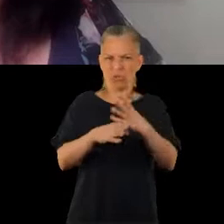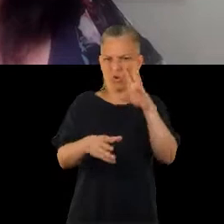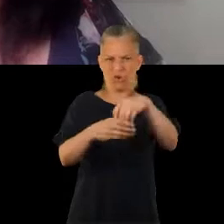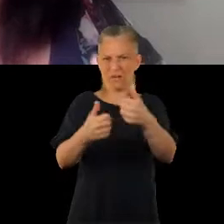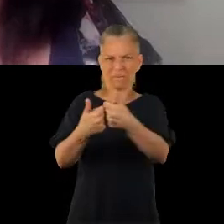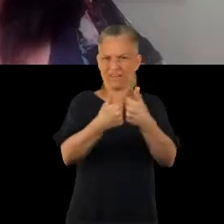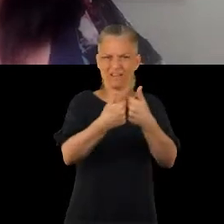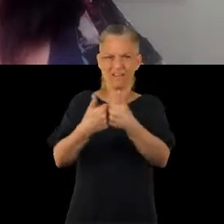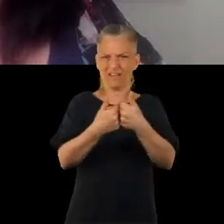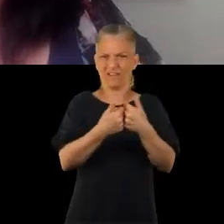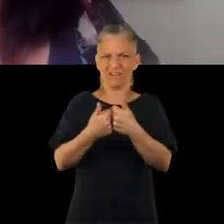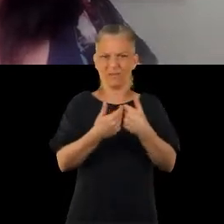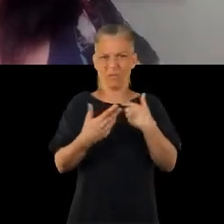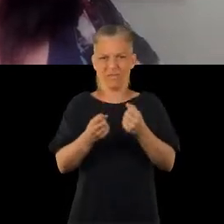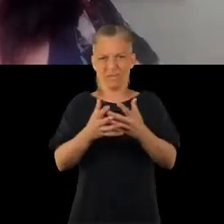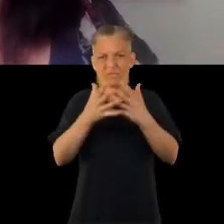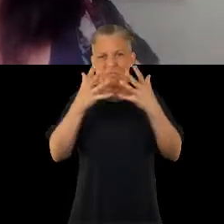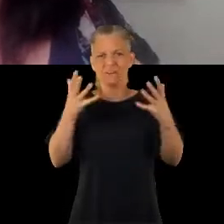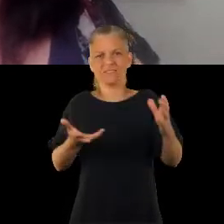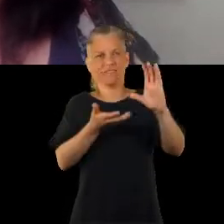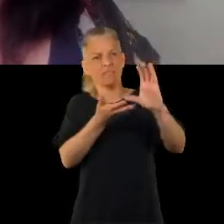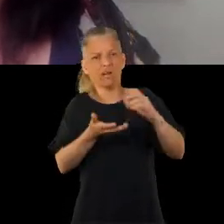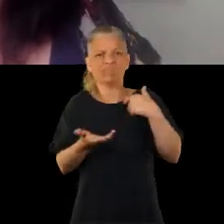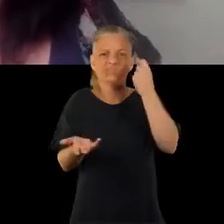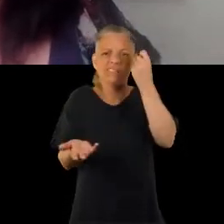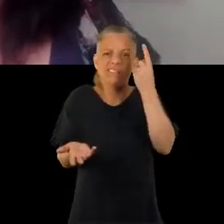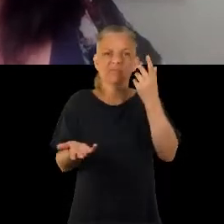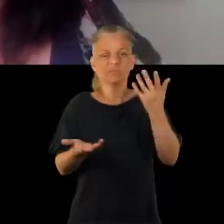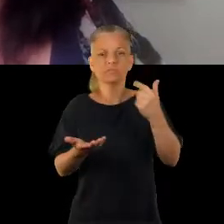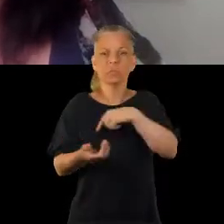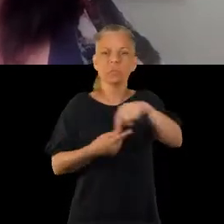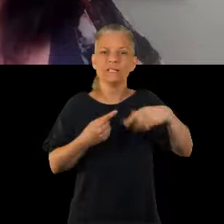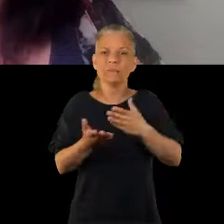roles are. So, we’ve got peer support roles in England that do control and restraint and for me,